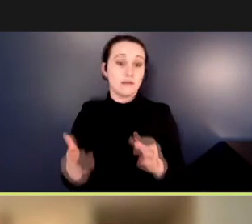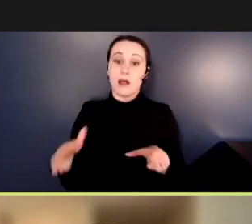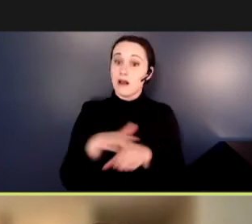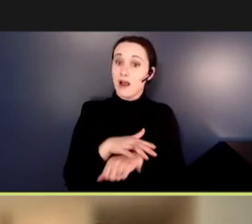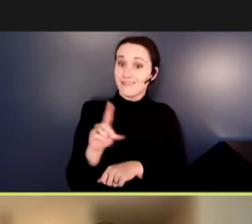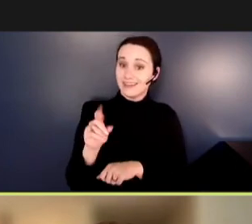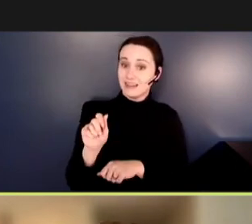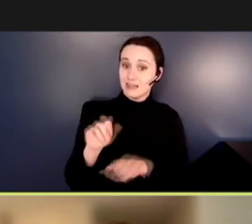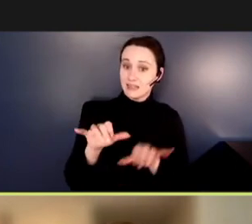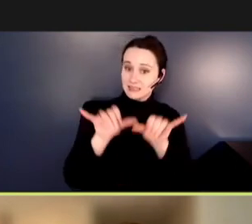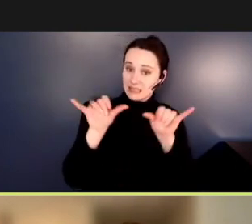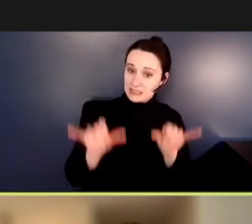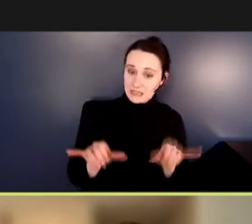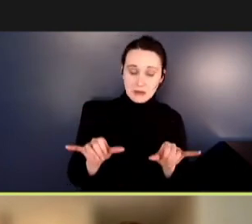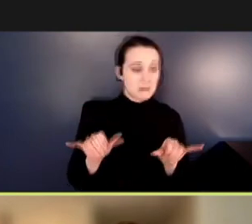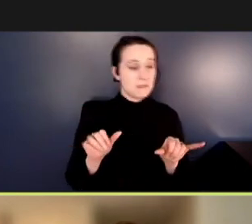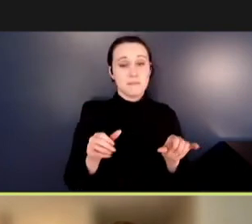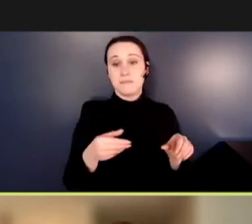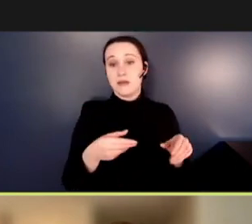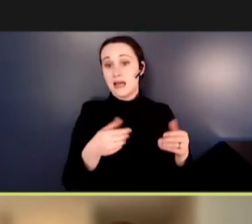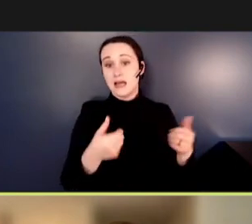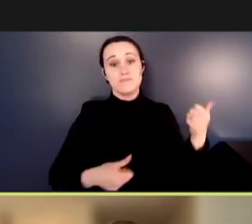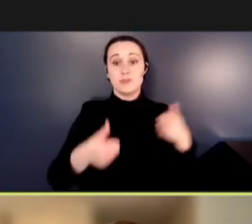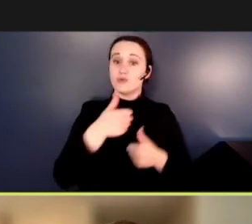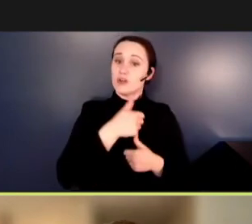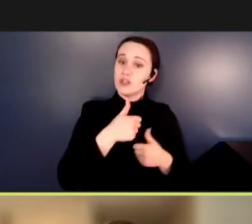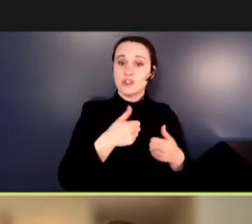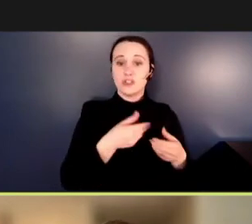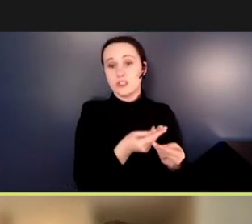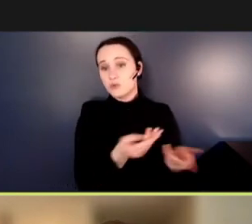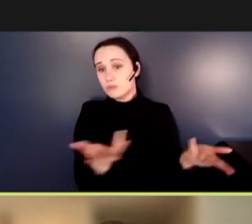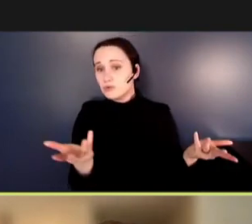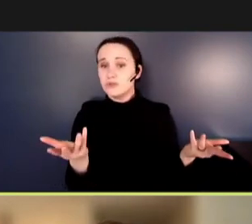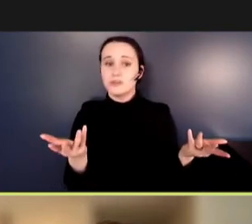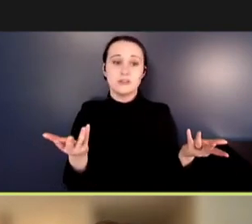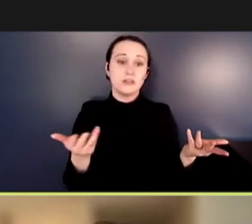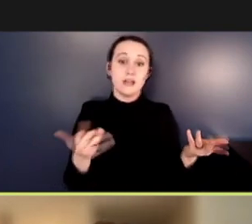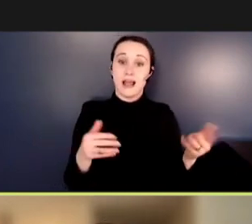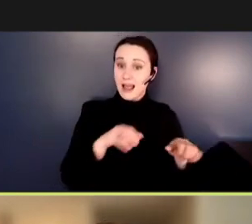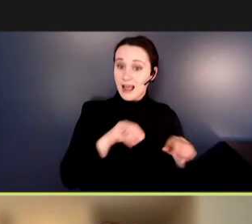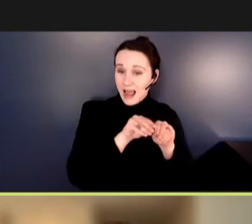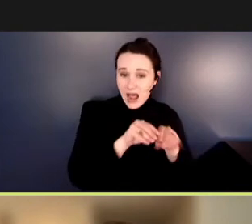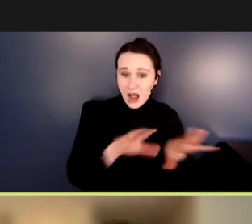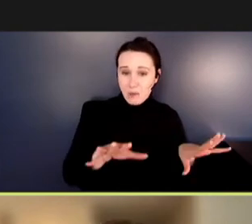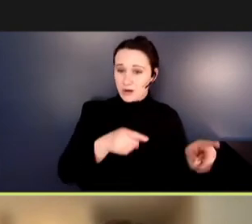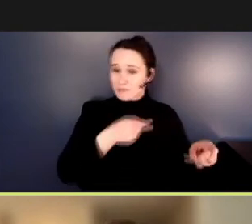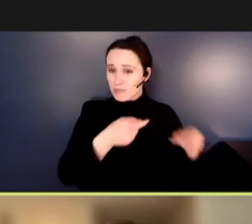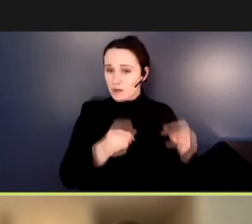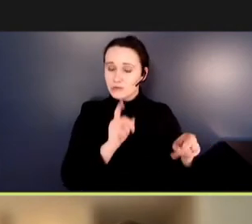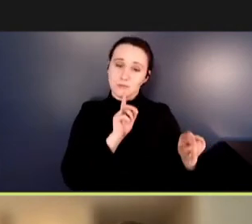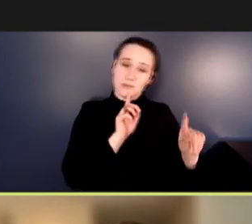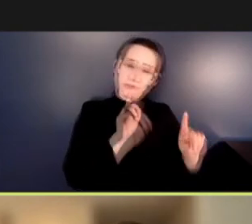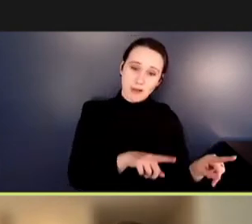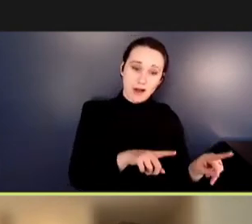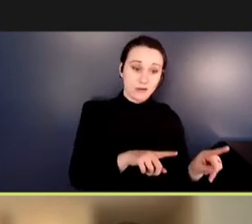administration, distribution, outbreak monitoring and response, research on vaccines and safety